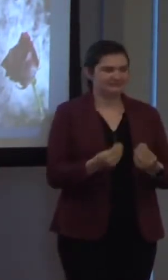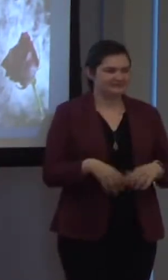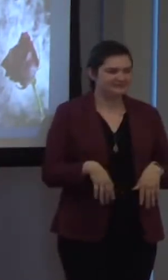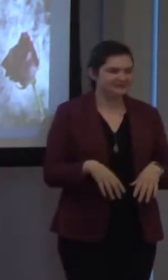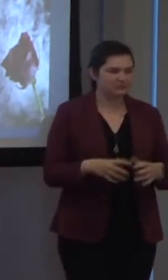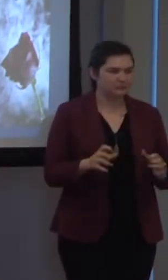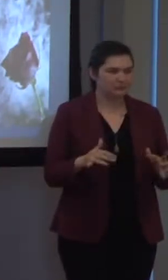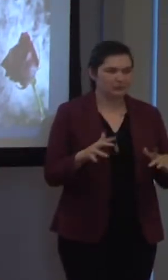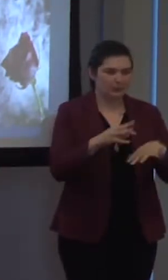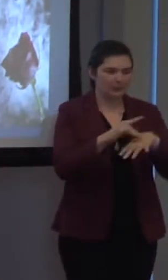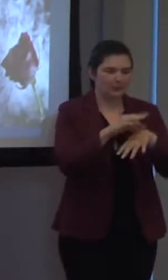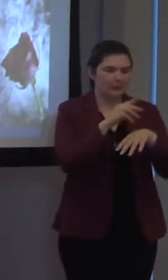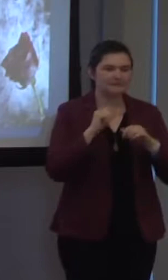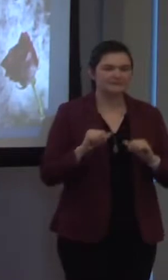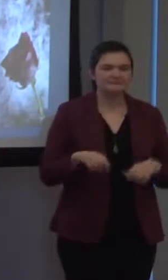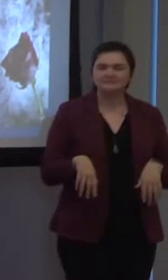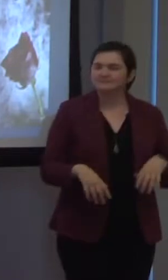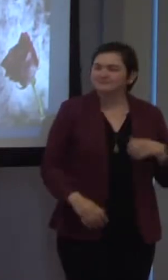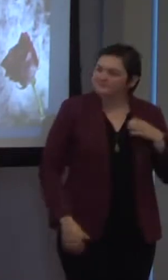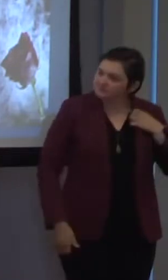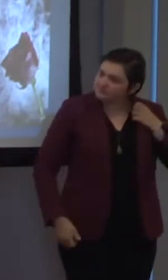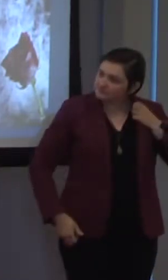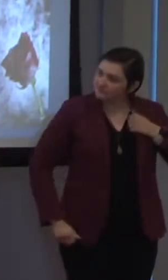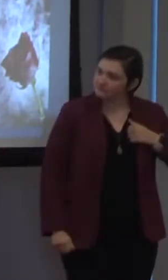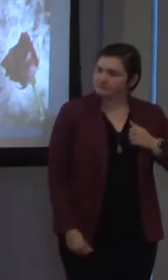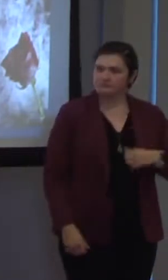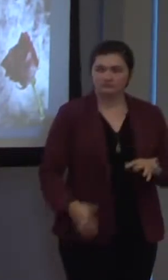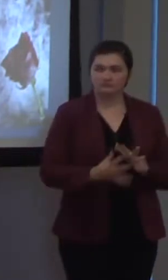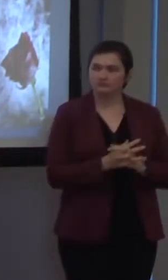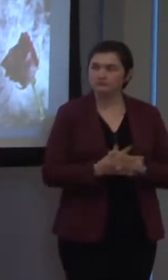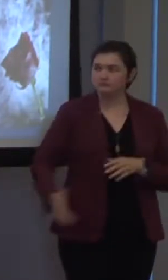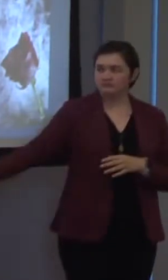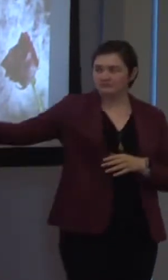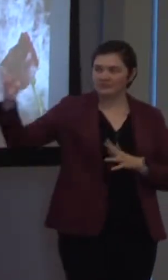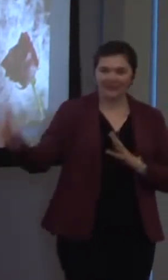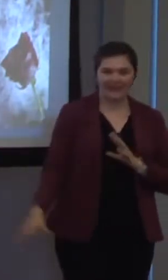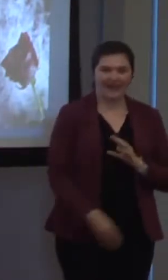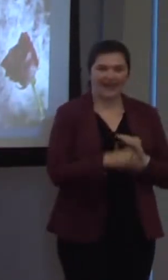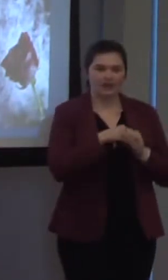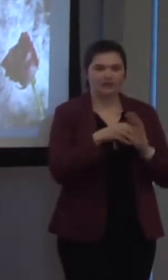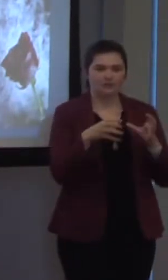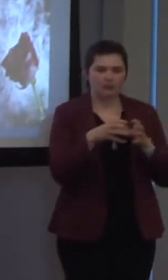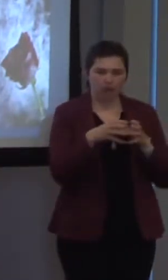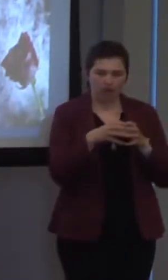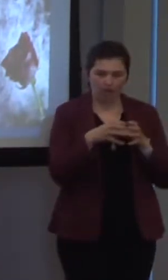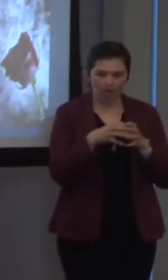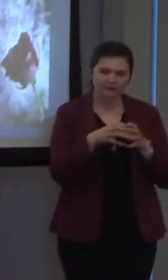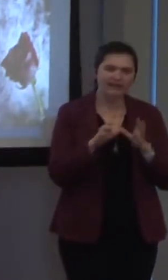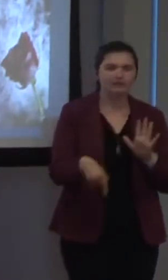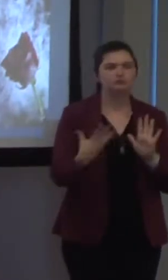(instructor chuckles) We added the ball elasticity to, kind of, show